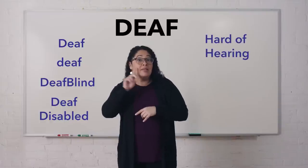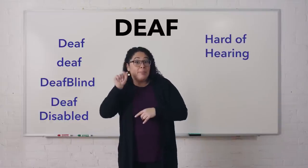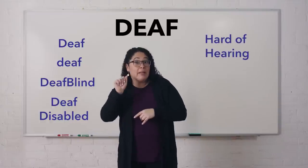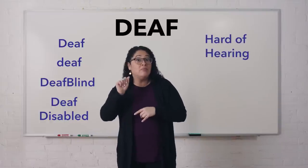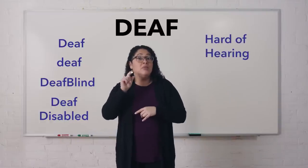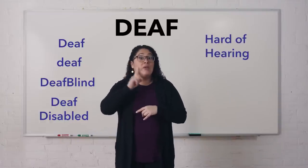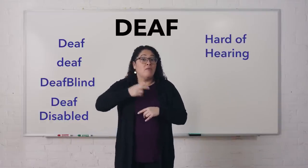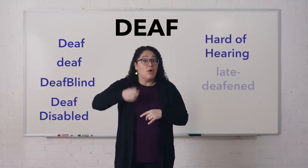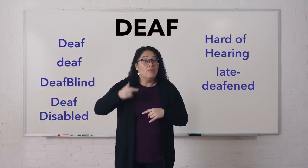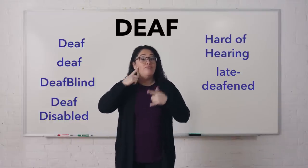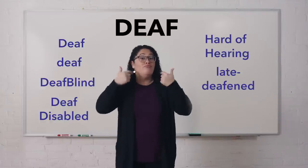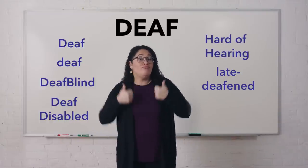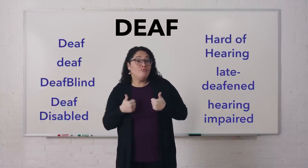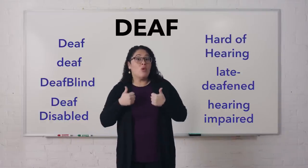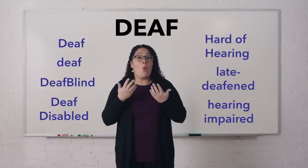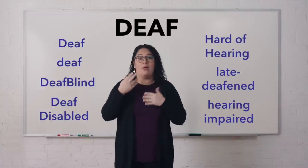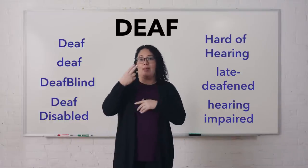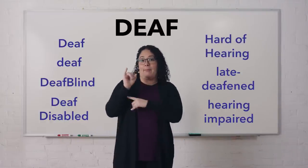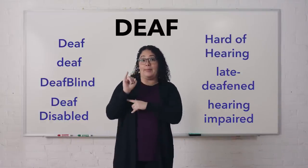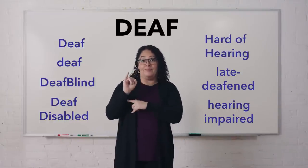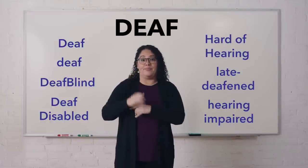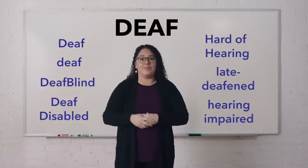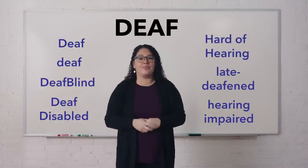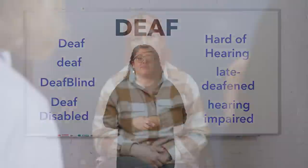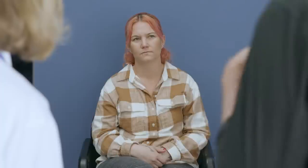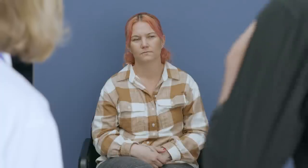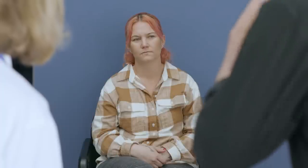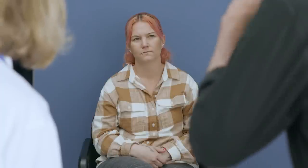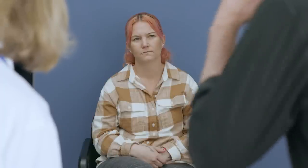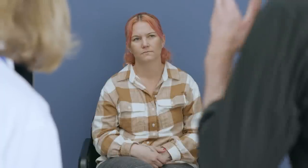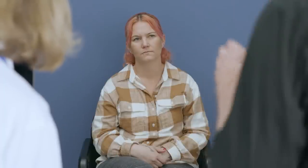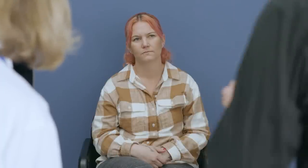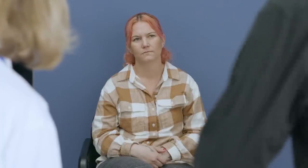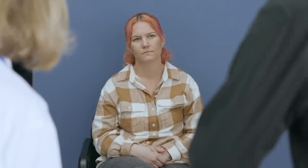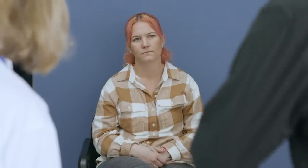Hard of Hearing, late-deafened, and hearing impaired.